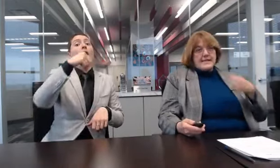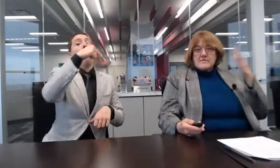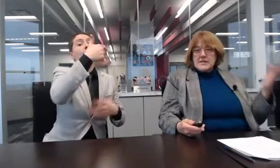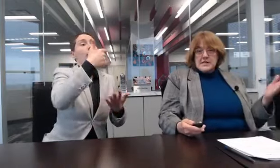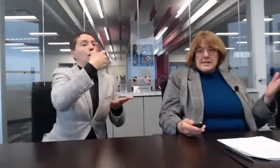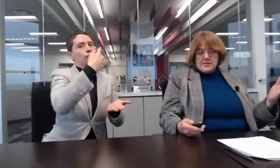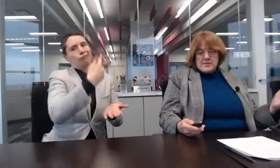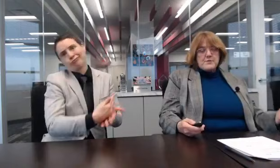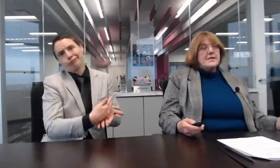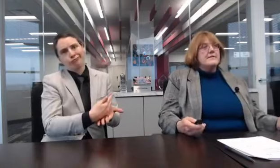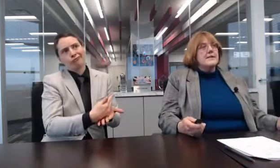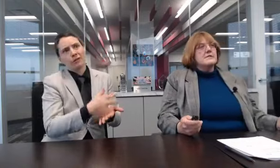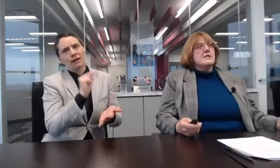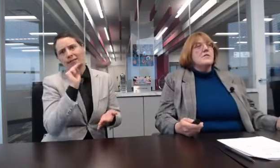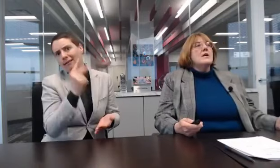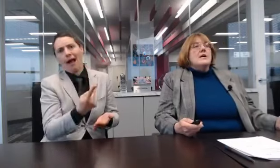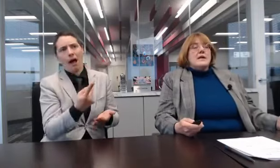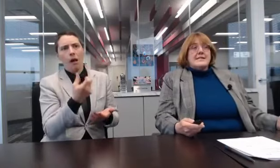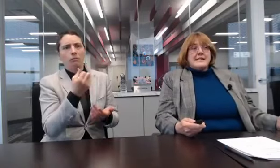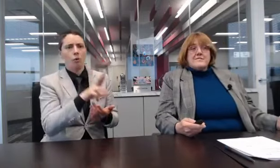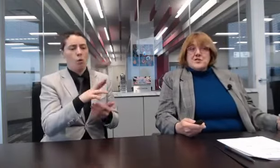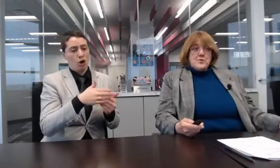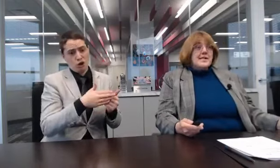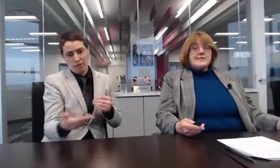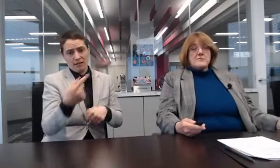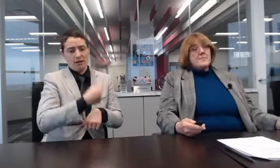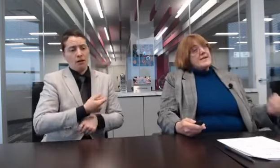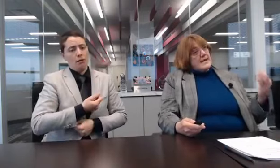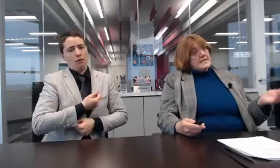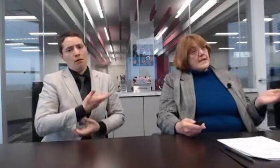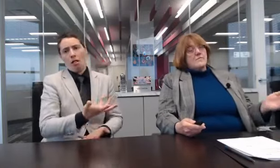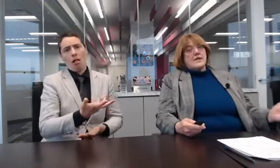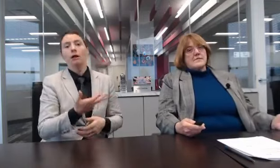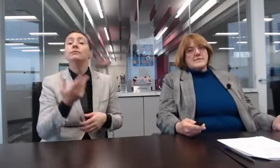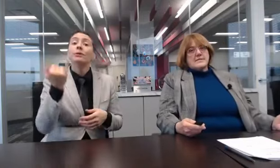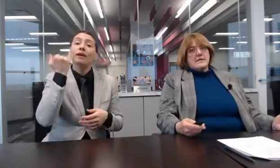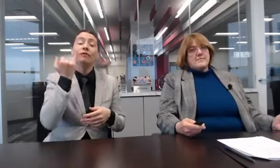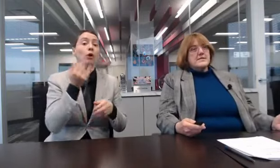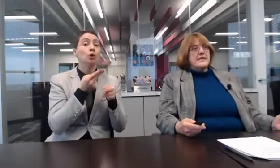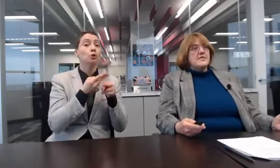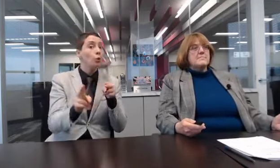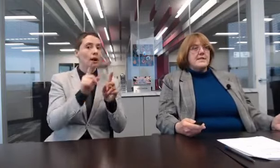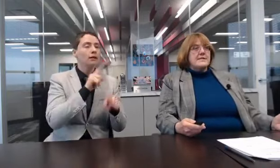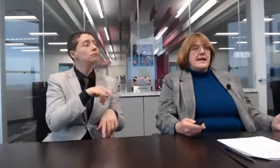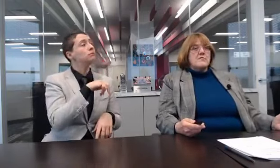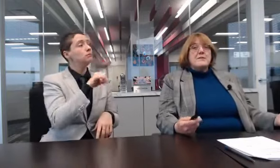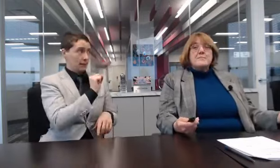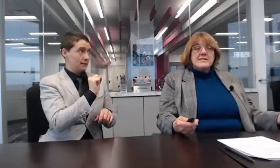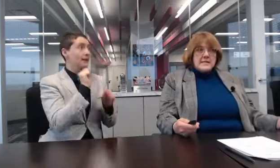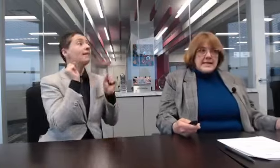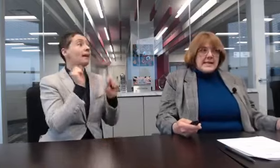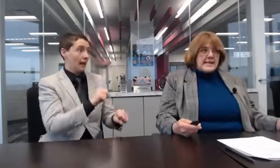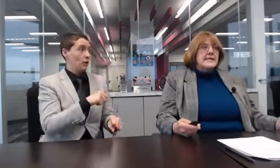they're unable to do anything. So if, the short answer would be yes, they can walk up the stairs, but that would be misleading.